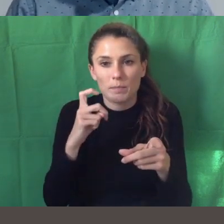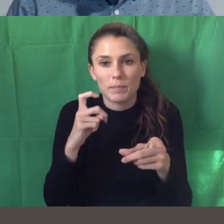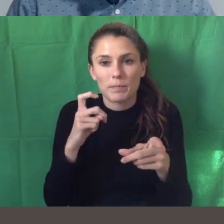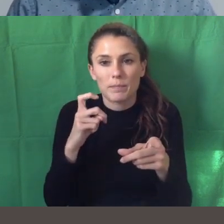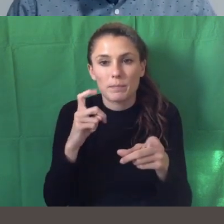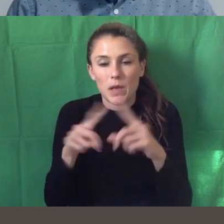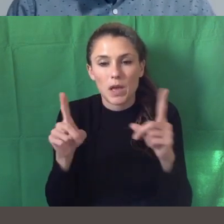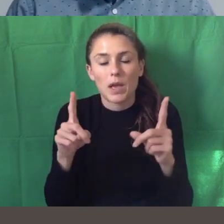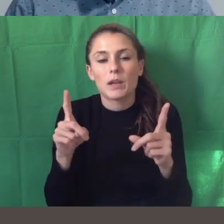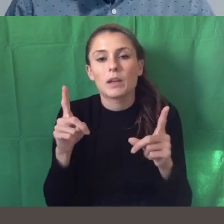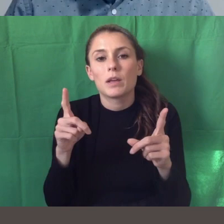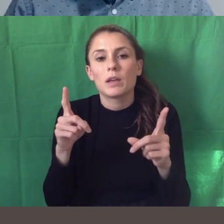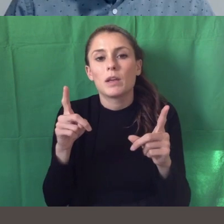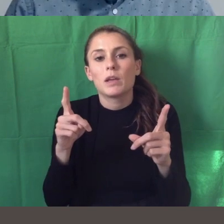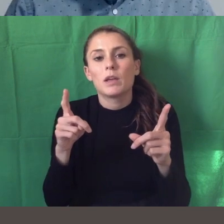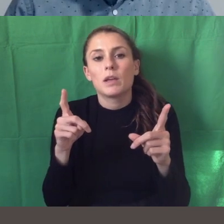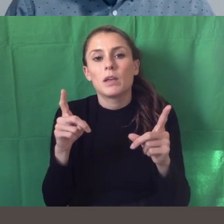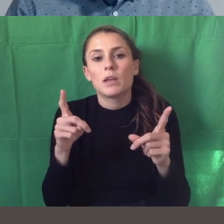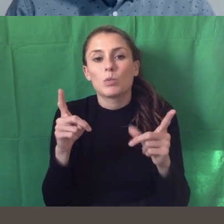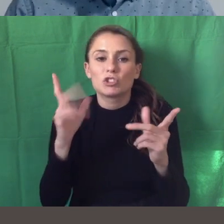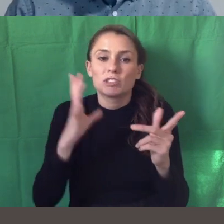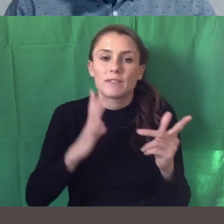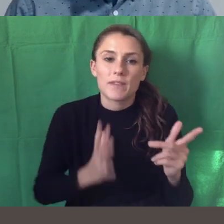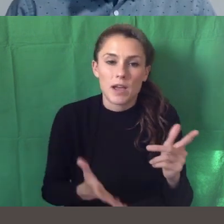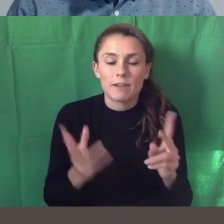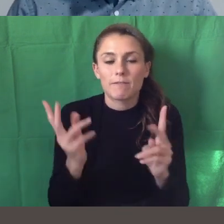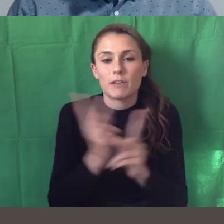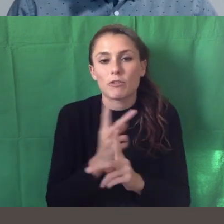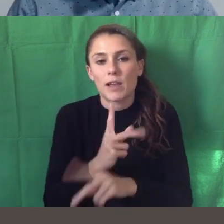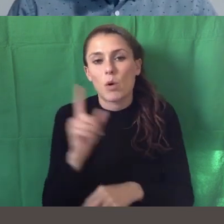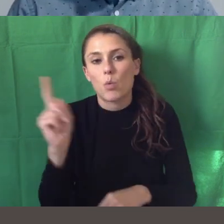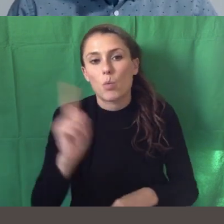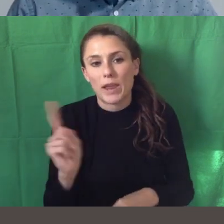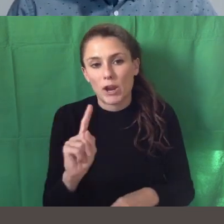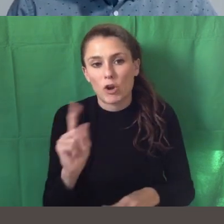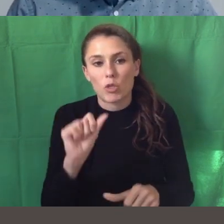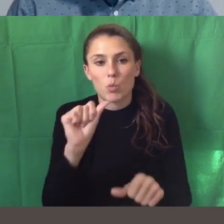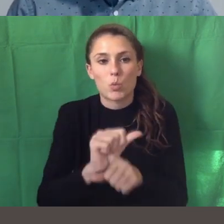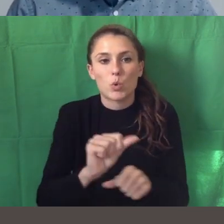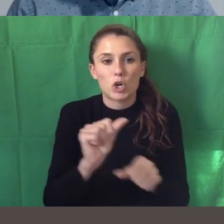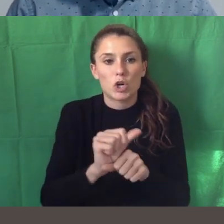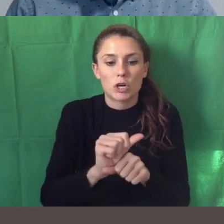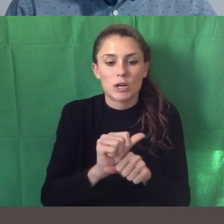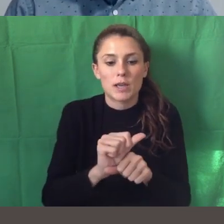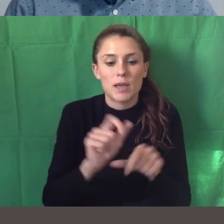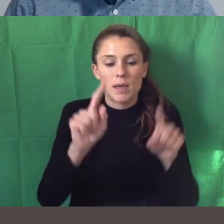but it was nonetheless just fine figuring out where the word boundaries are.